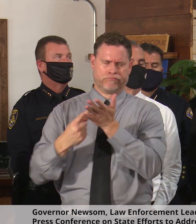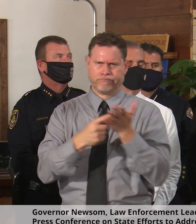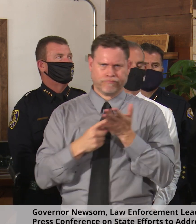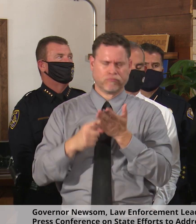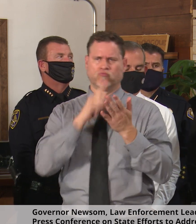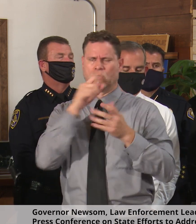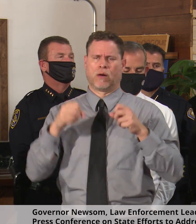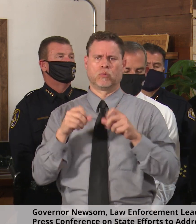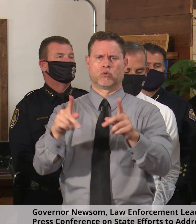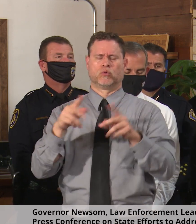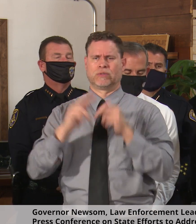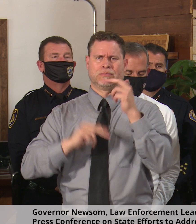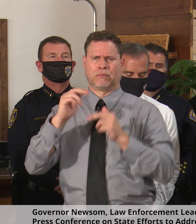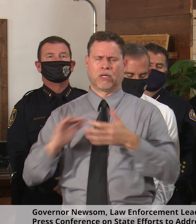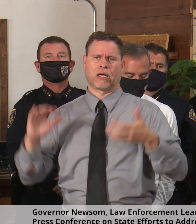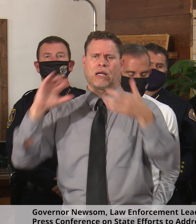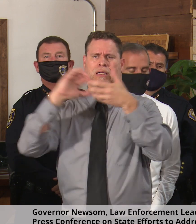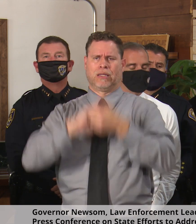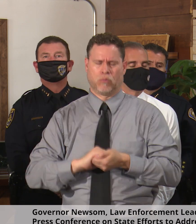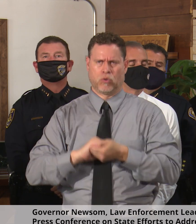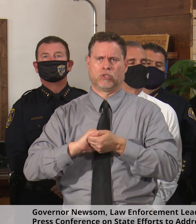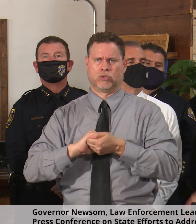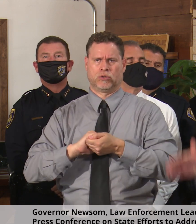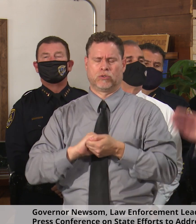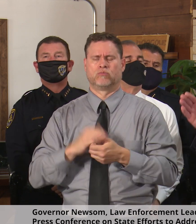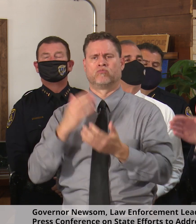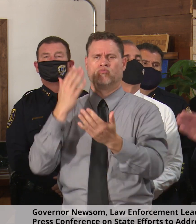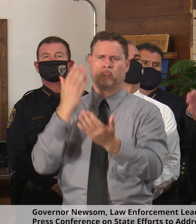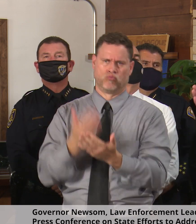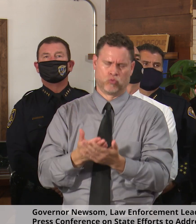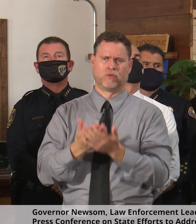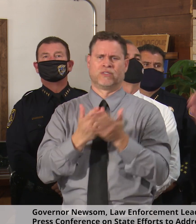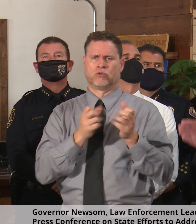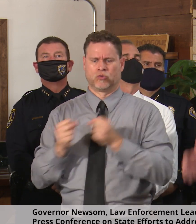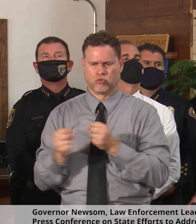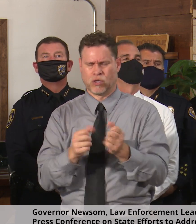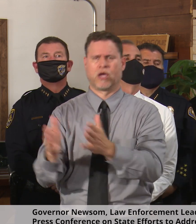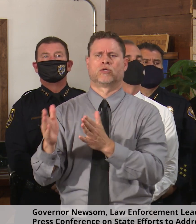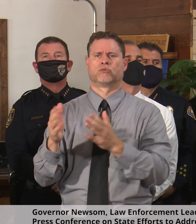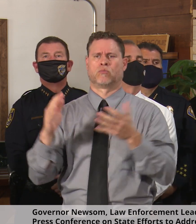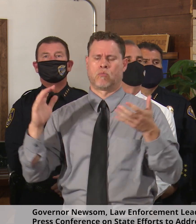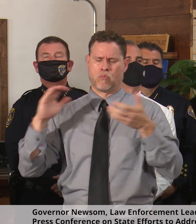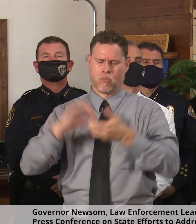build collaborations and partnerships, proven strategies, proven partnerships at the local